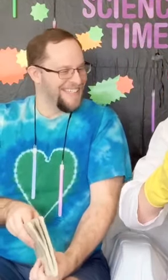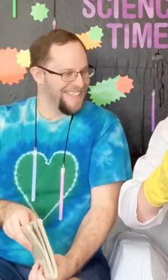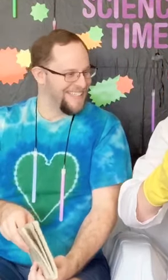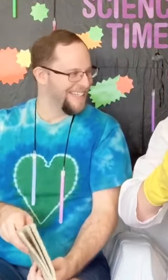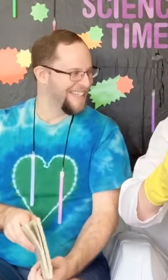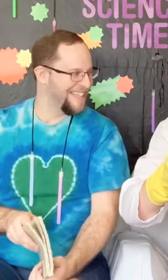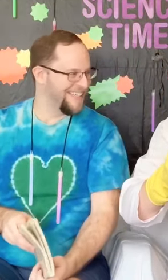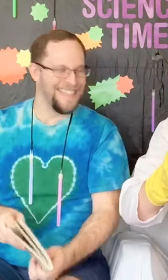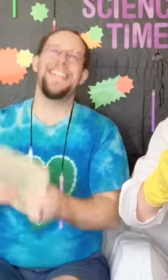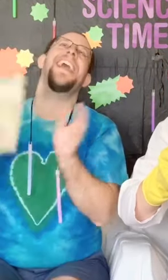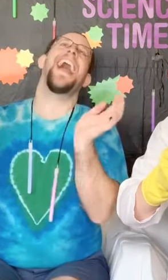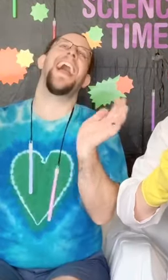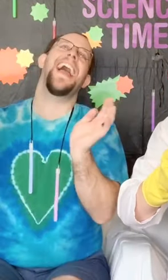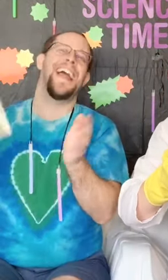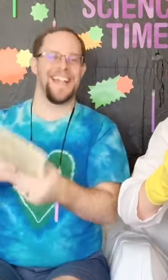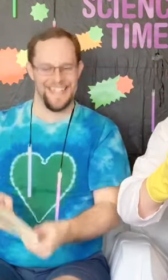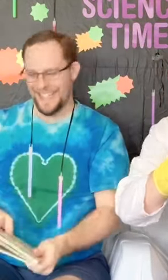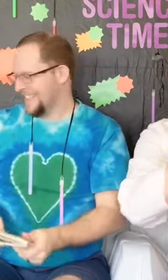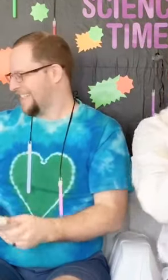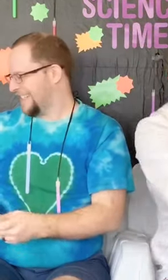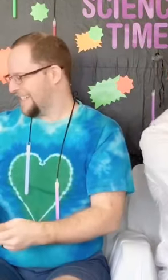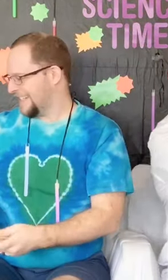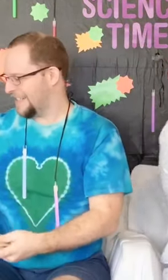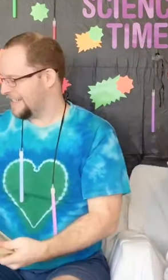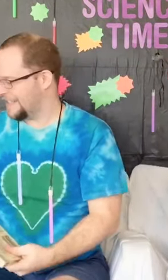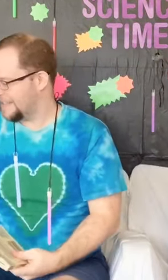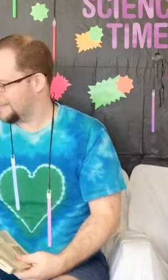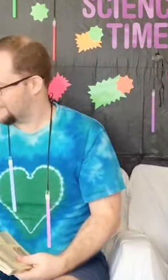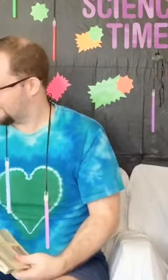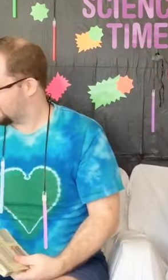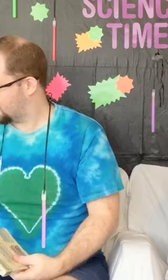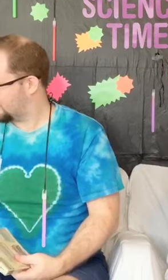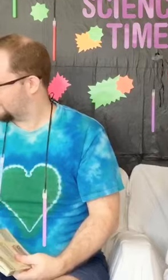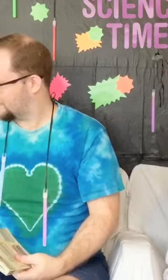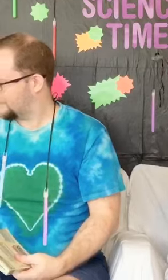Well, we made it. We made it to the jingle, and we sang the jingle. So that's good.